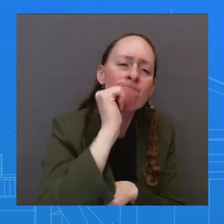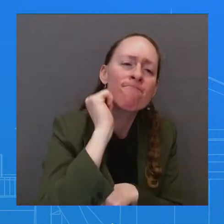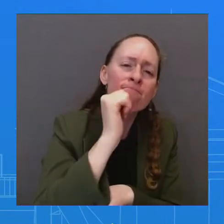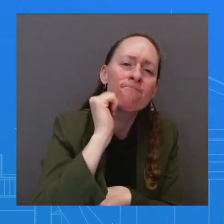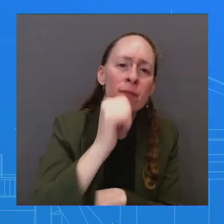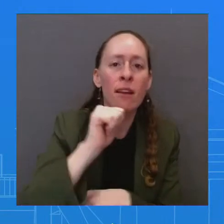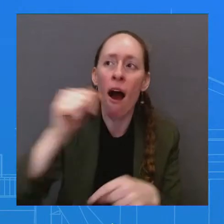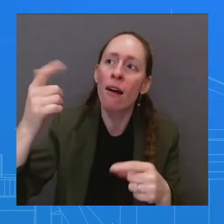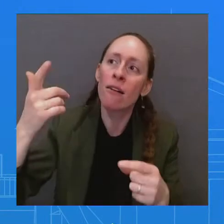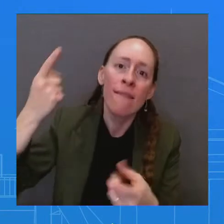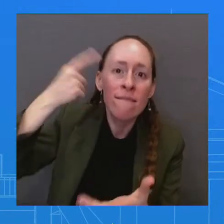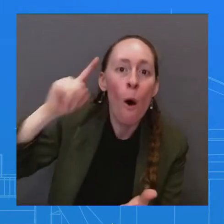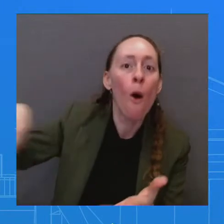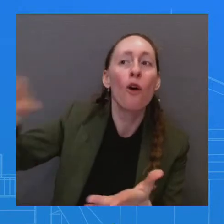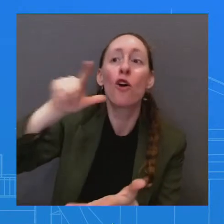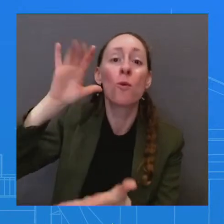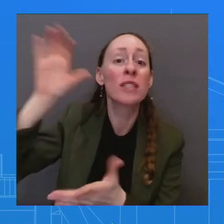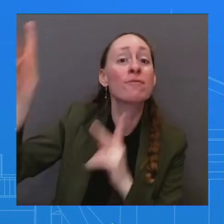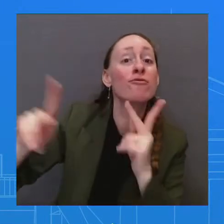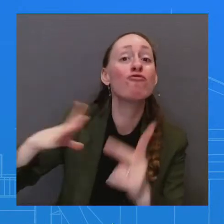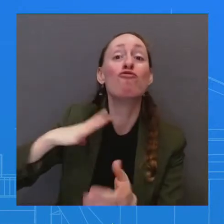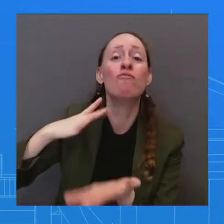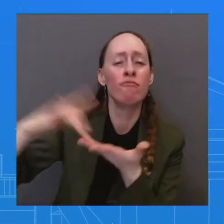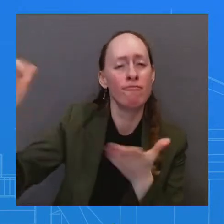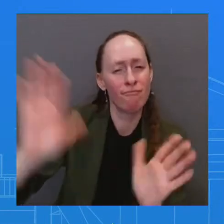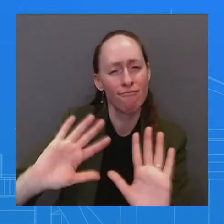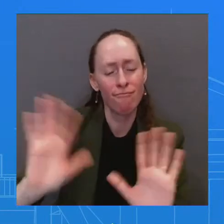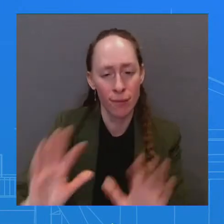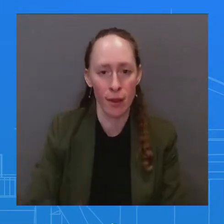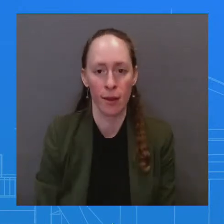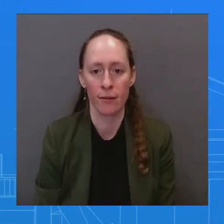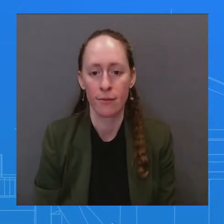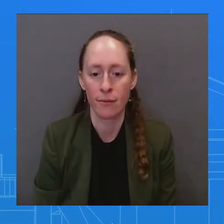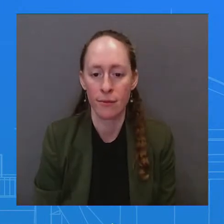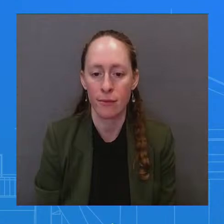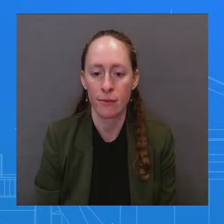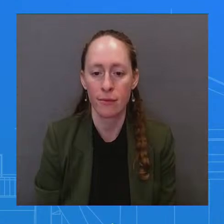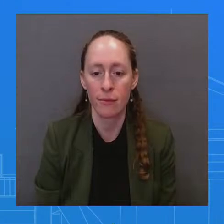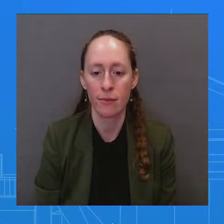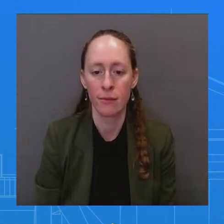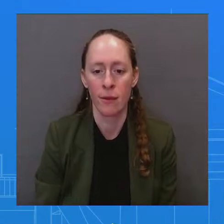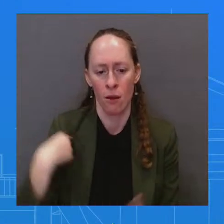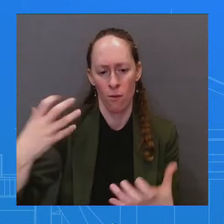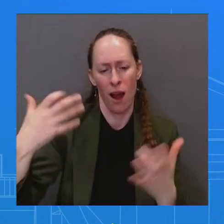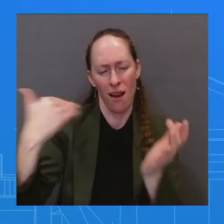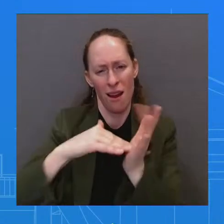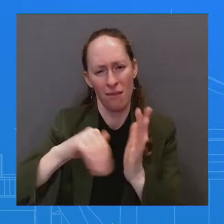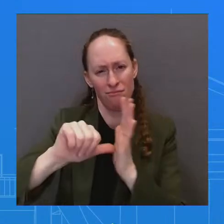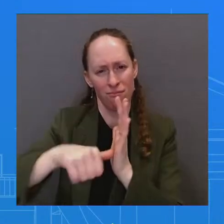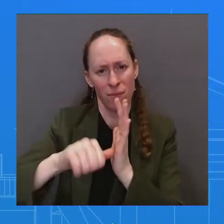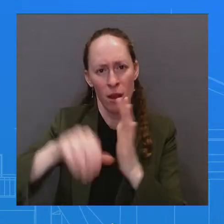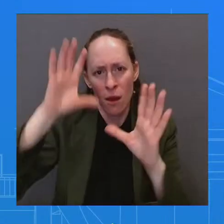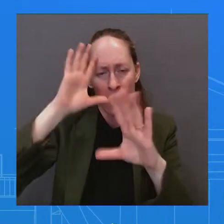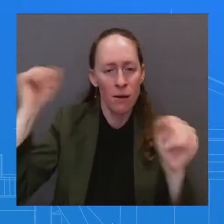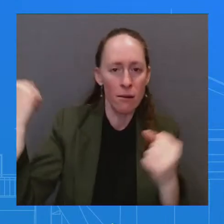to bring down the costs of healthcare. Meanwhile, congressional Republicans are working to rescind healthcare coverage